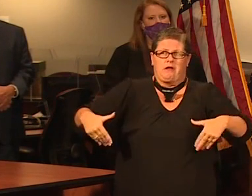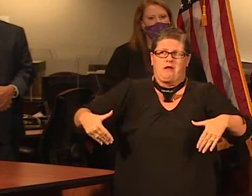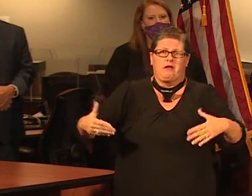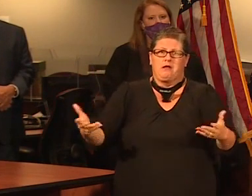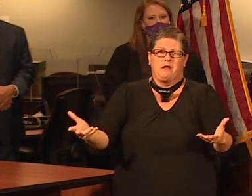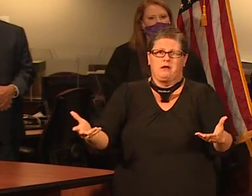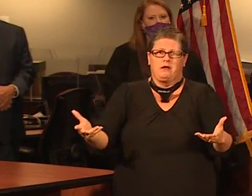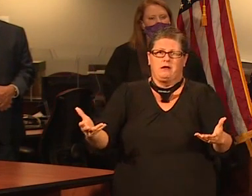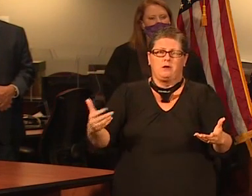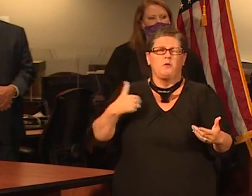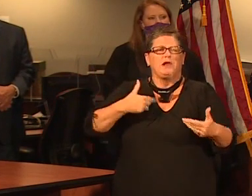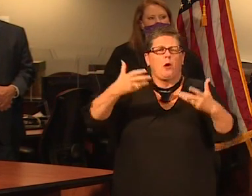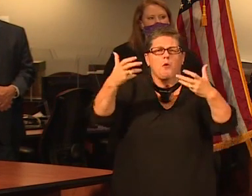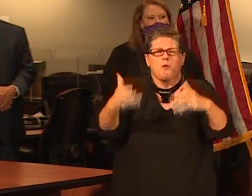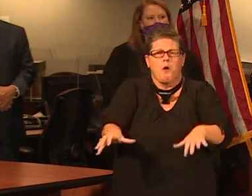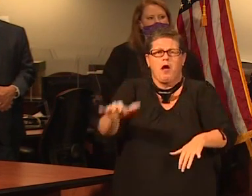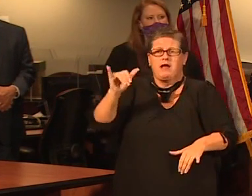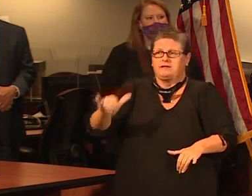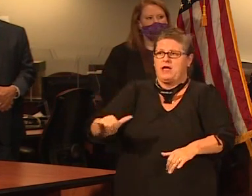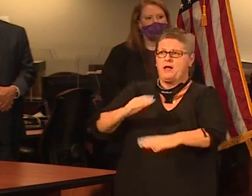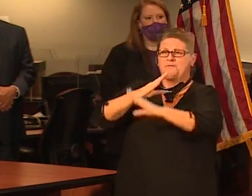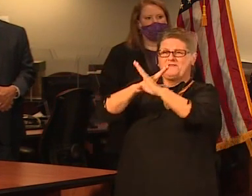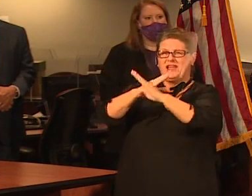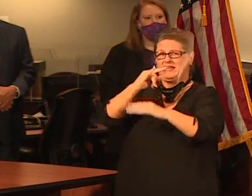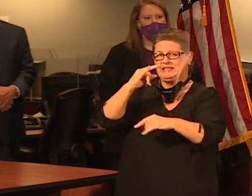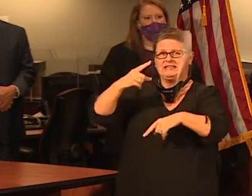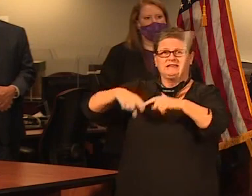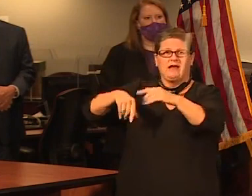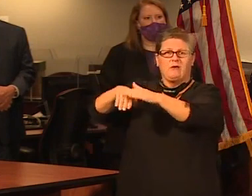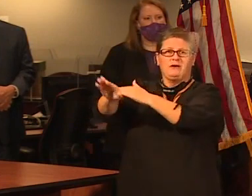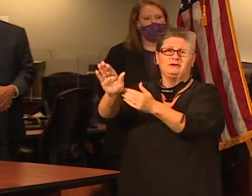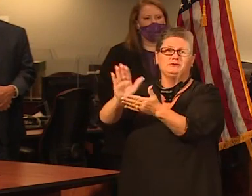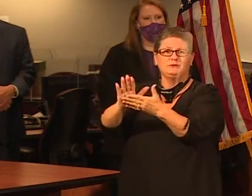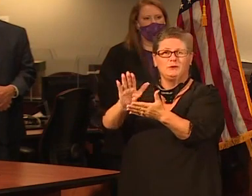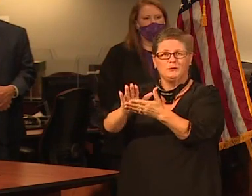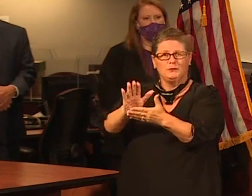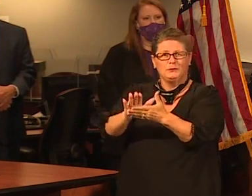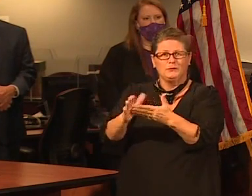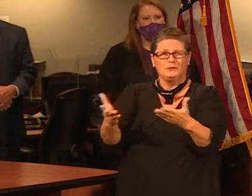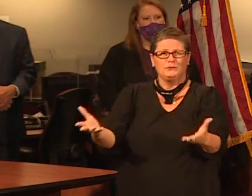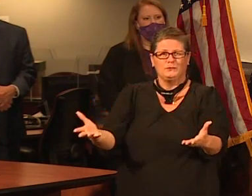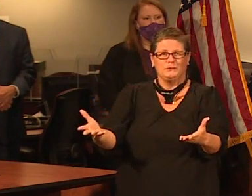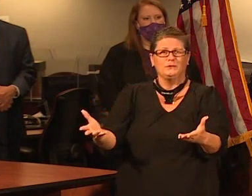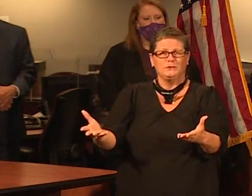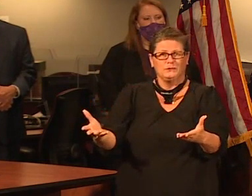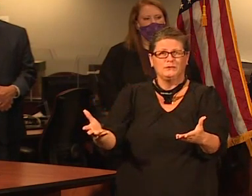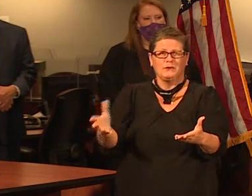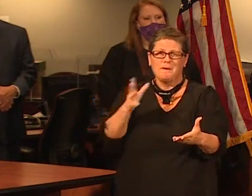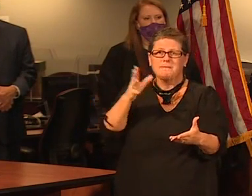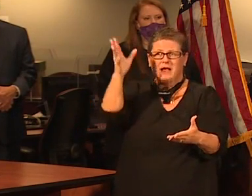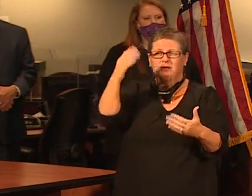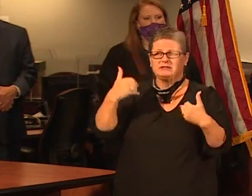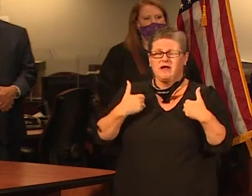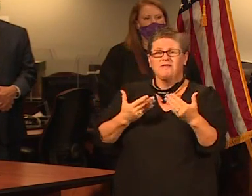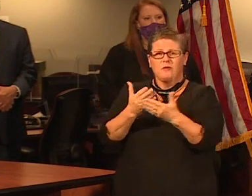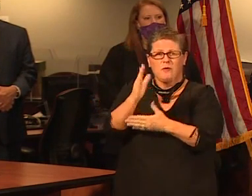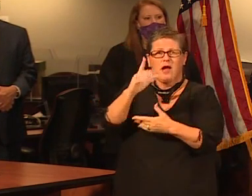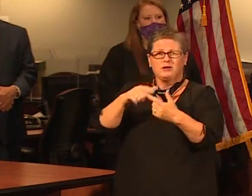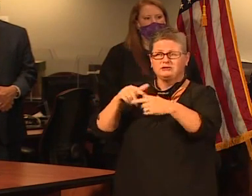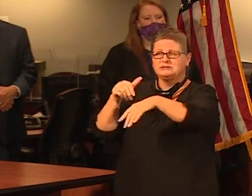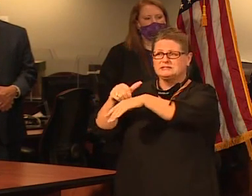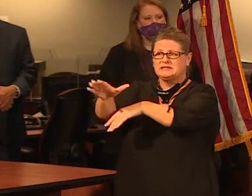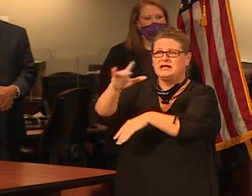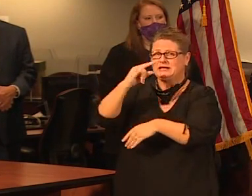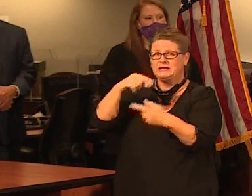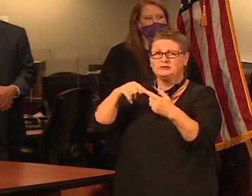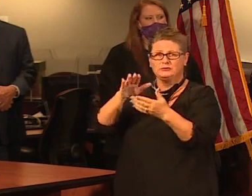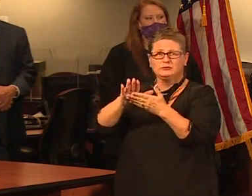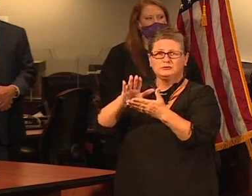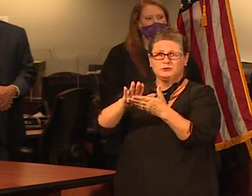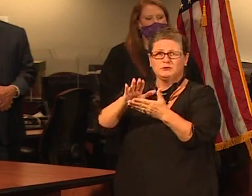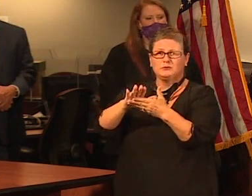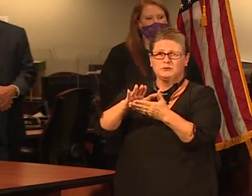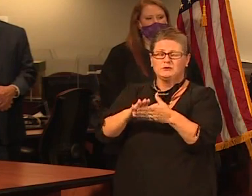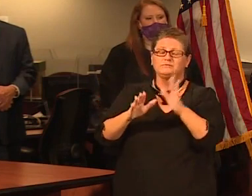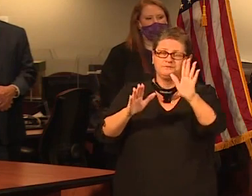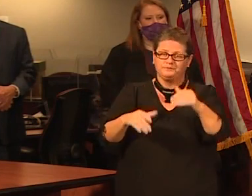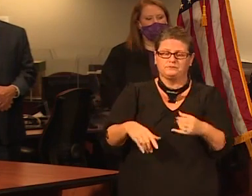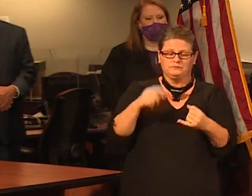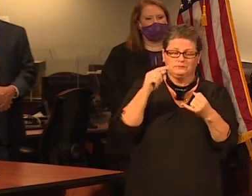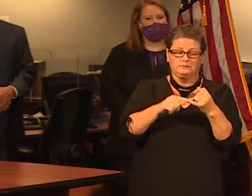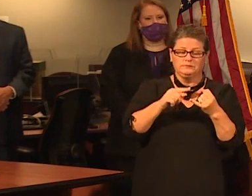BUT WE GO NOT WANT THE LACK OF PERSONAL PROTECTIVE EQUIPMENT THOSE PARENTS TO SEND THEIR CHILDREN TO SCHOOLS.